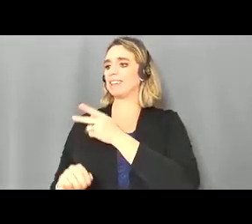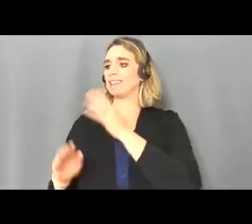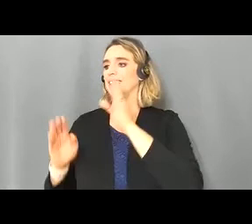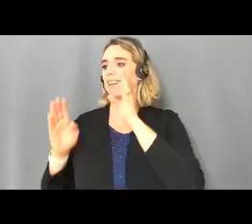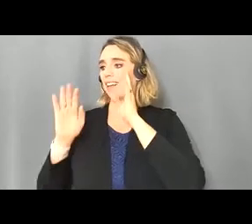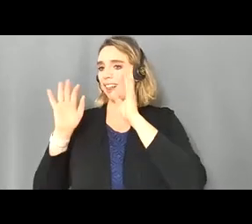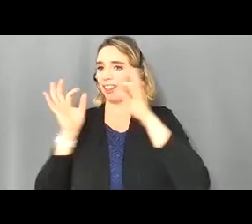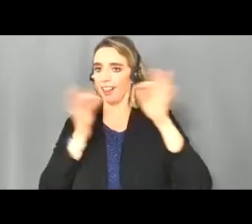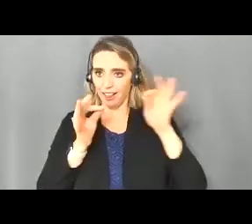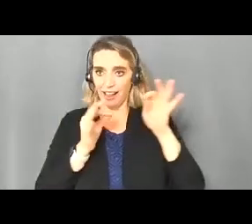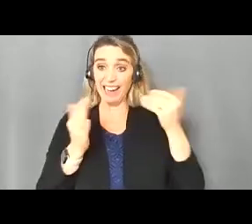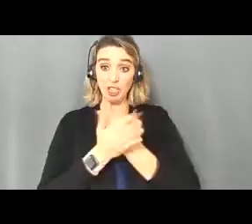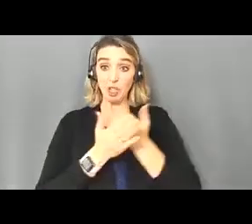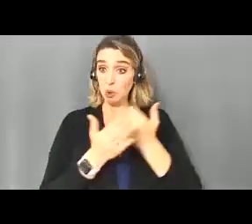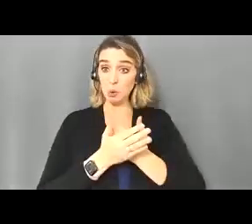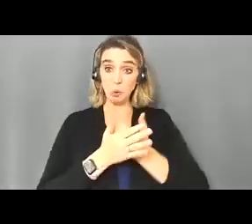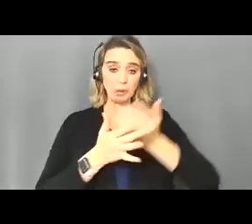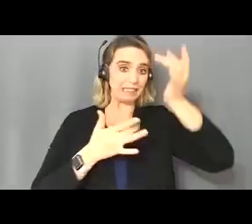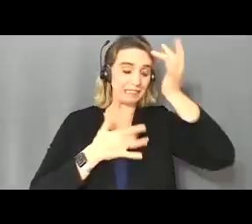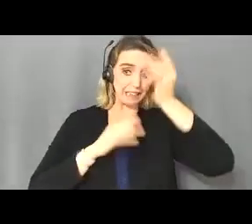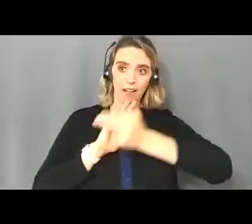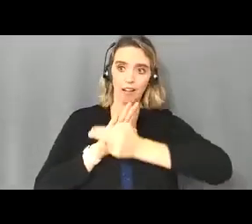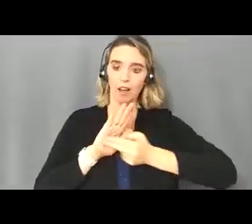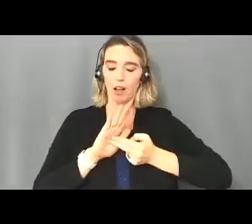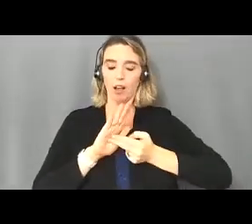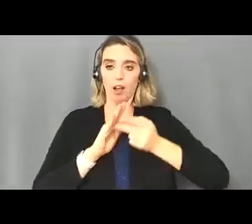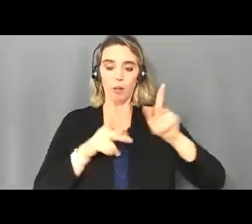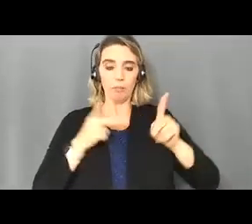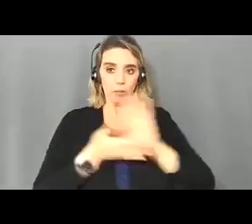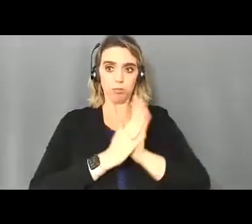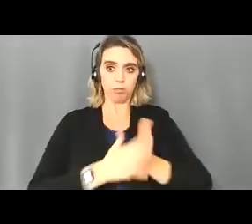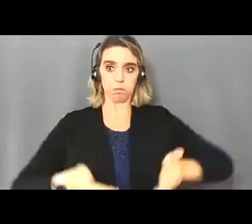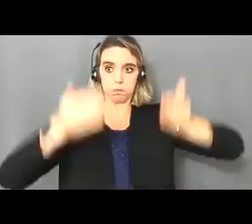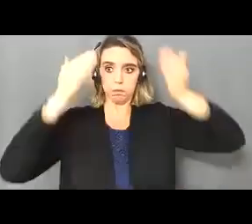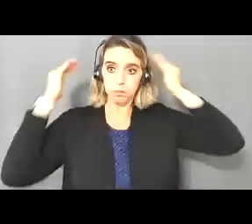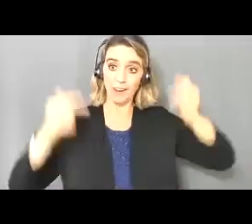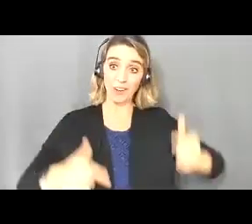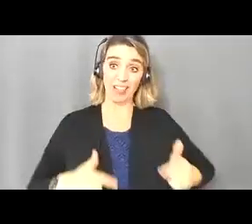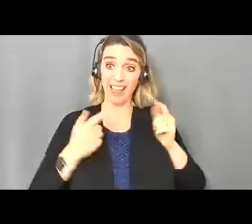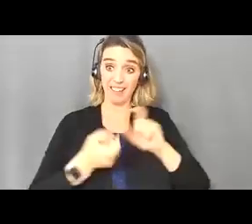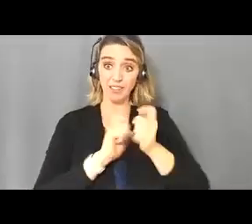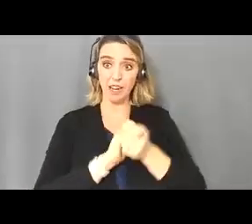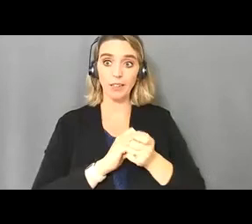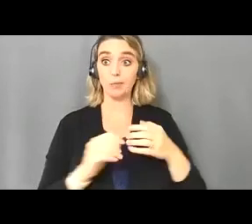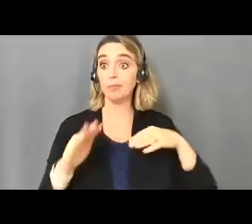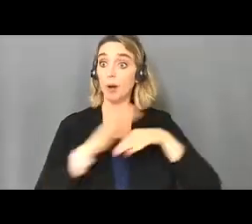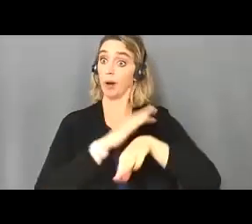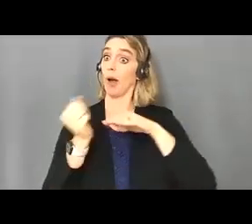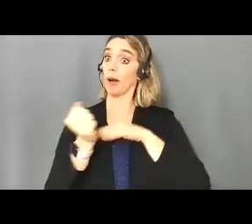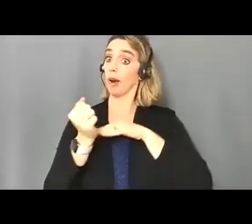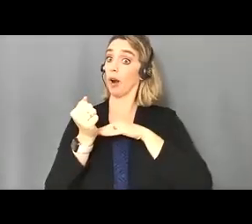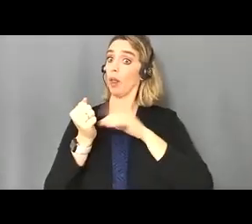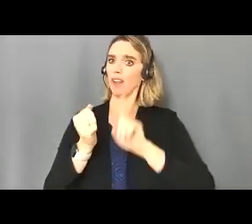is completely overwhelming and life changing. You walk into the office, a physician's office, and you walk out with a diagnosis,